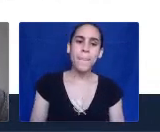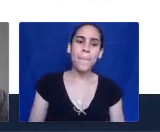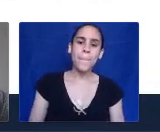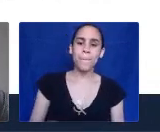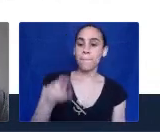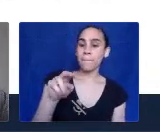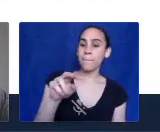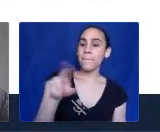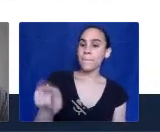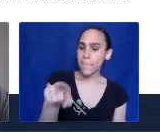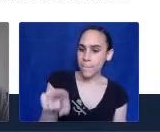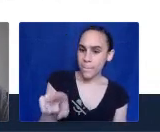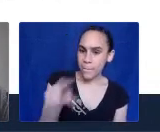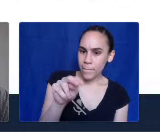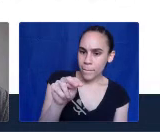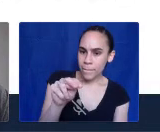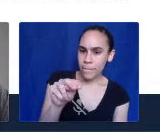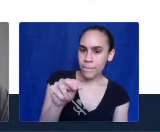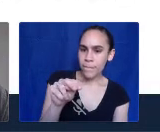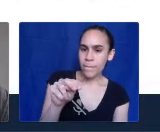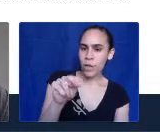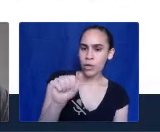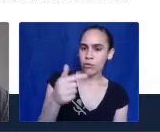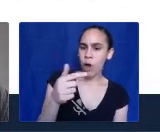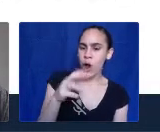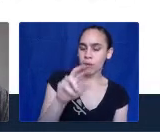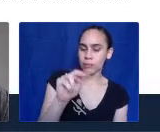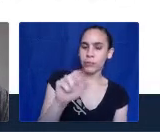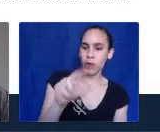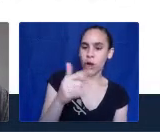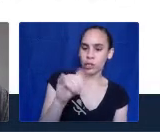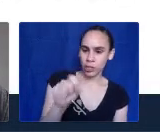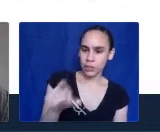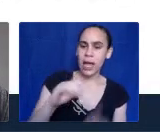not just someone say that incorrectly how would you handle a lack experience in the current area